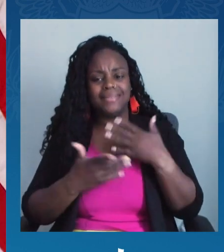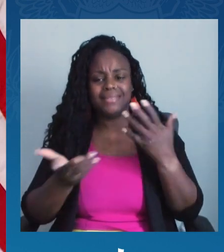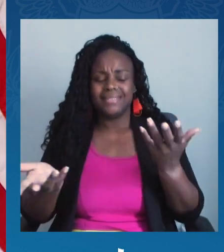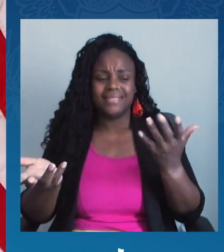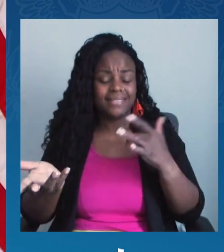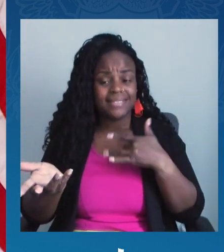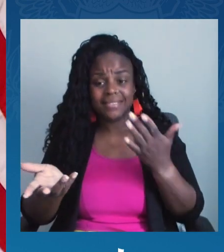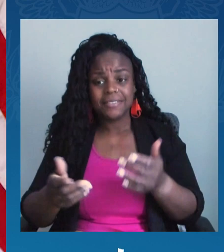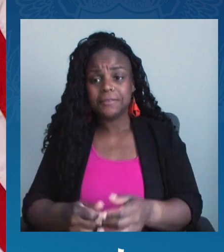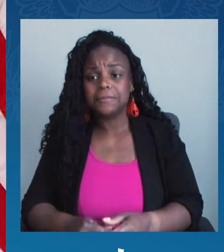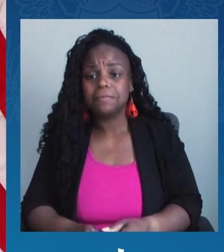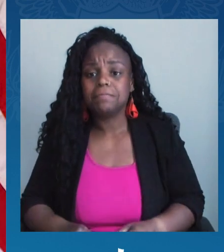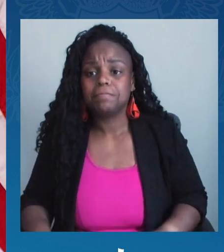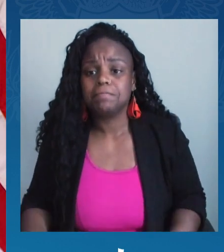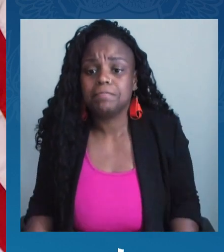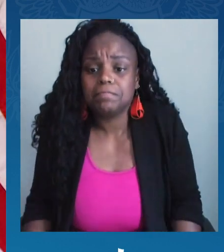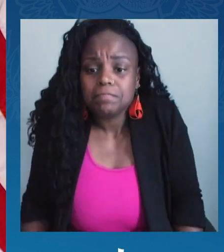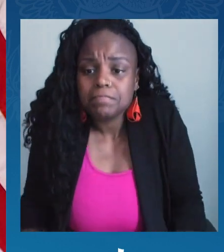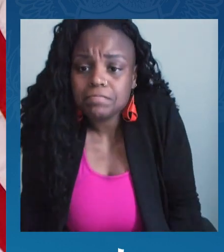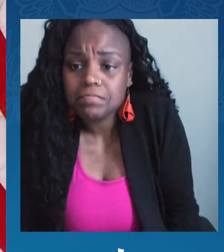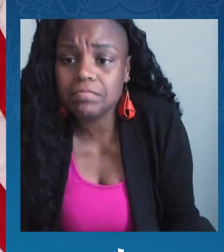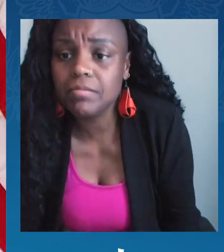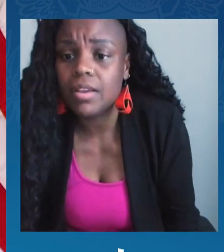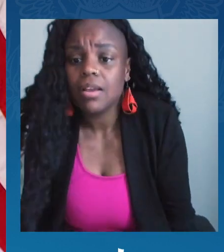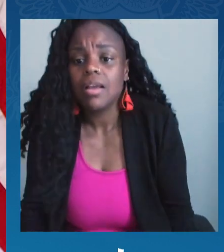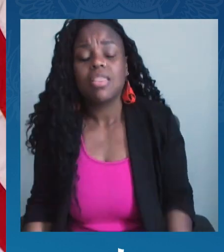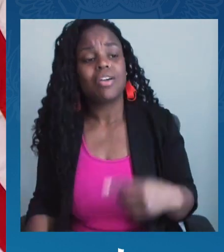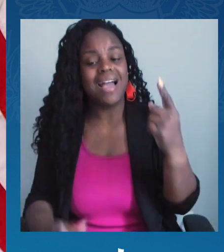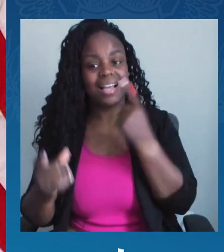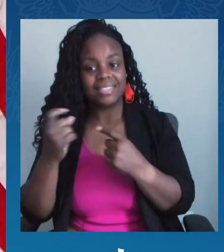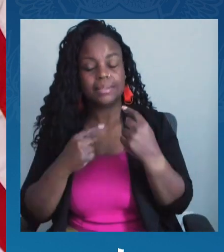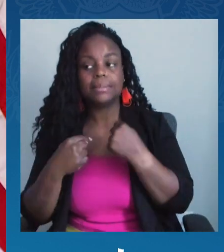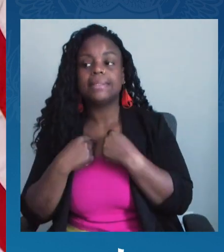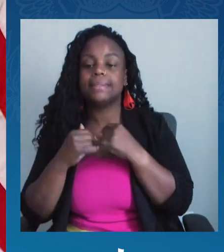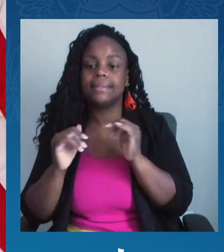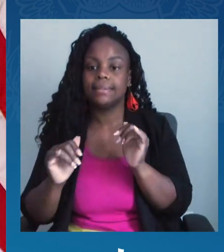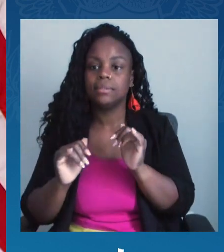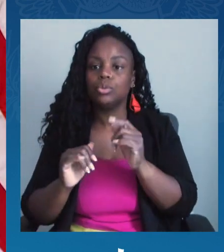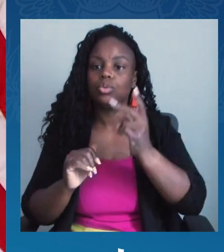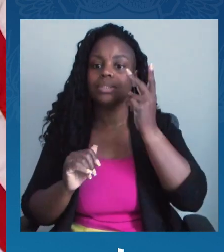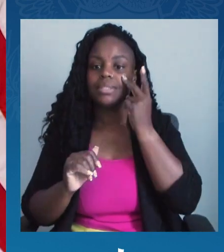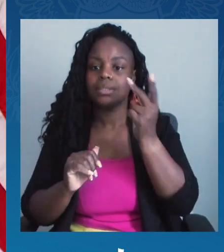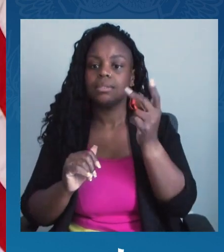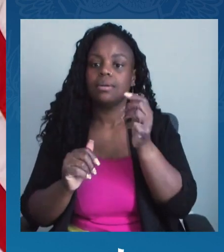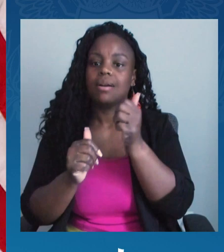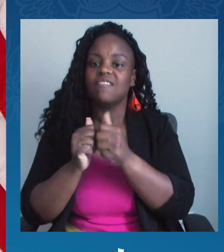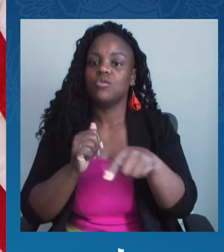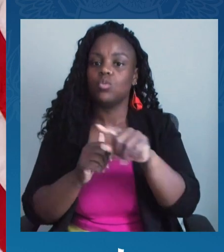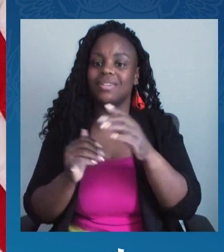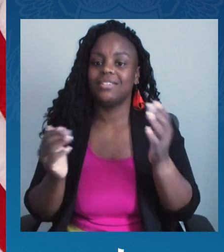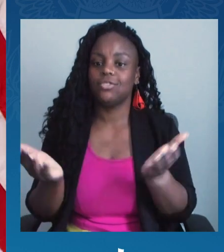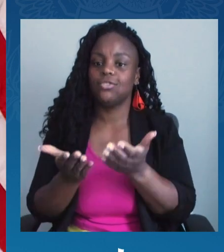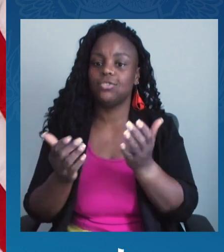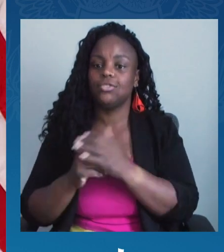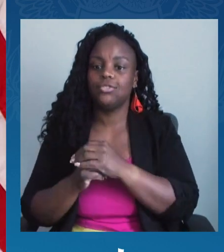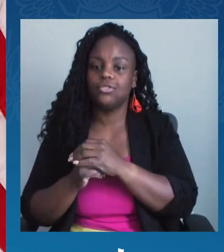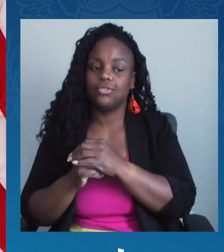They're asking these questions because you see, like everybody here, who is everybody here is a role model.